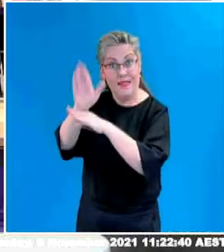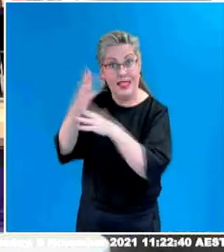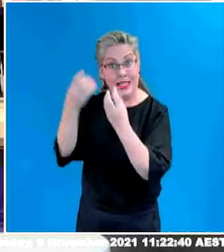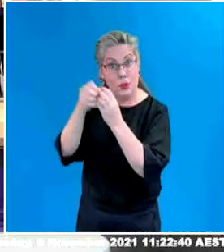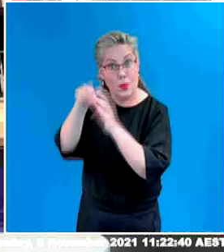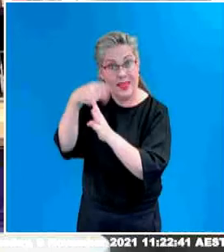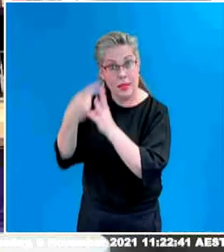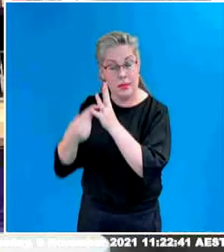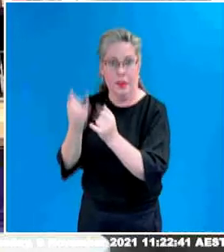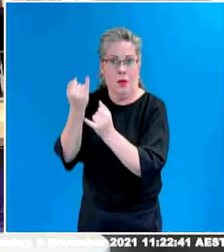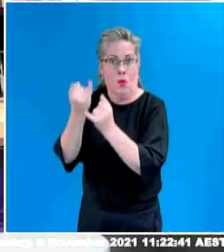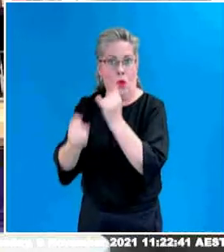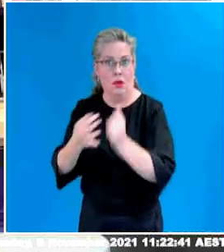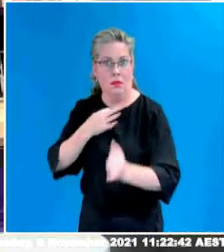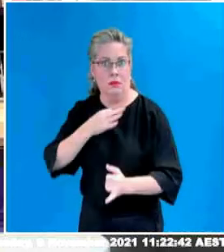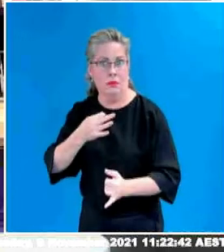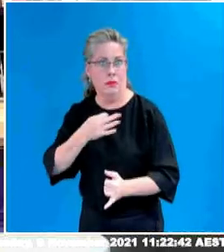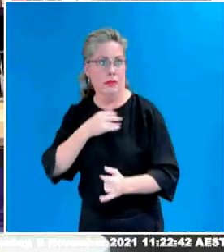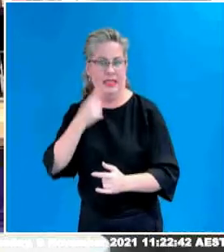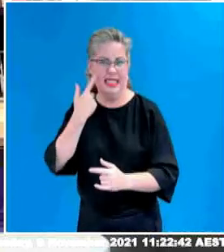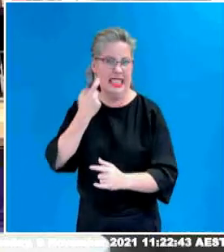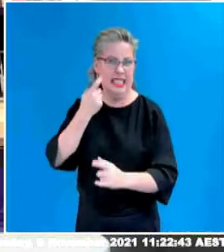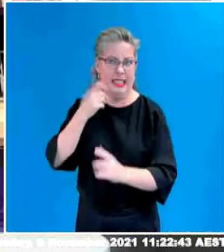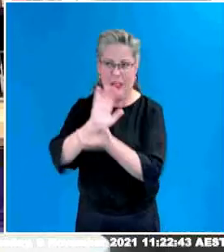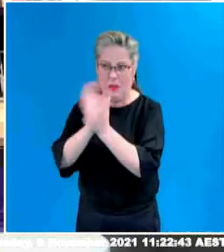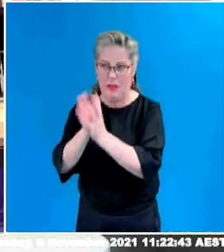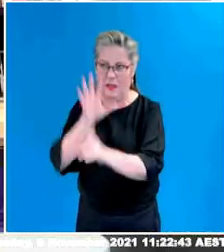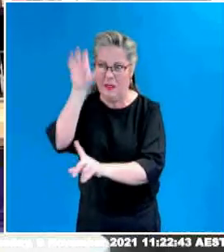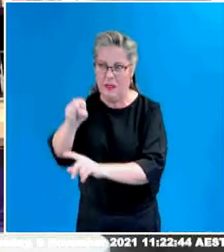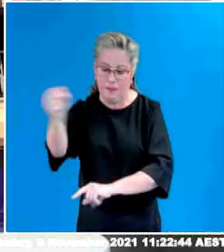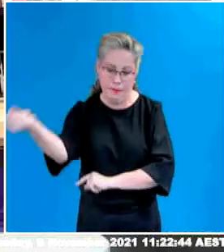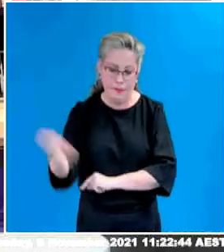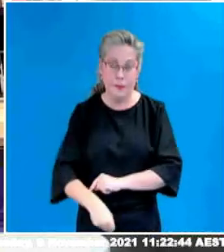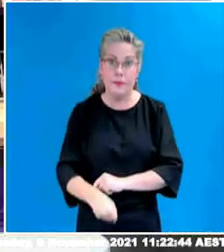are most vulnerable, including persons with disability, women in the workplace,